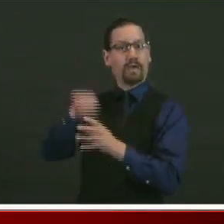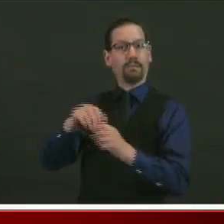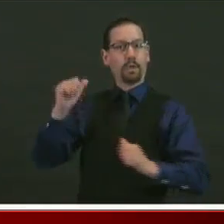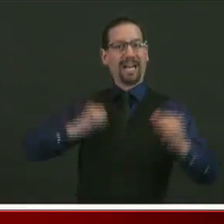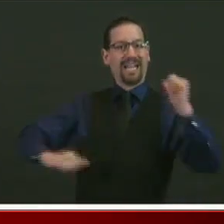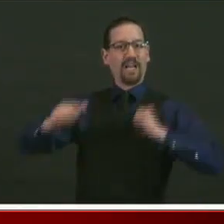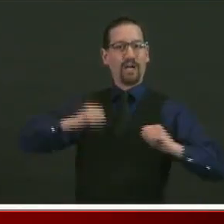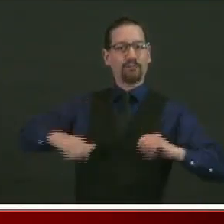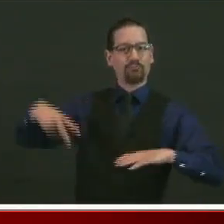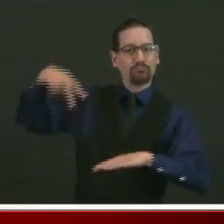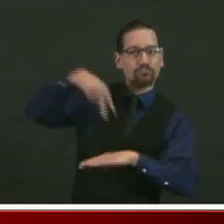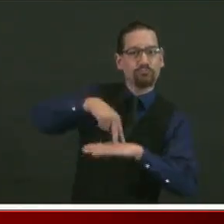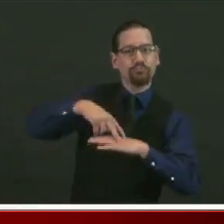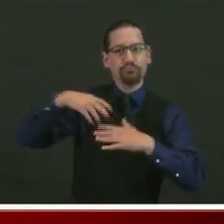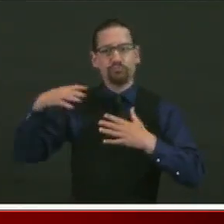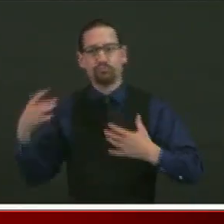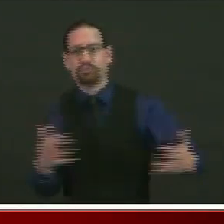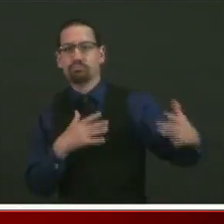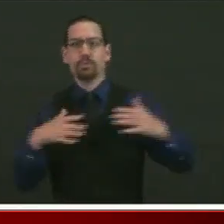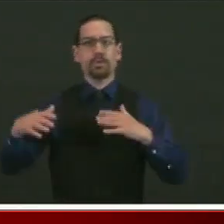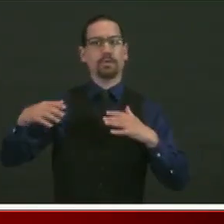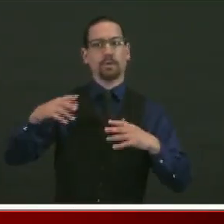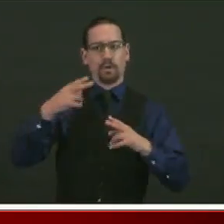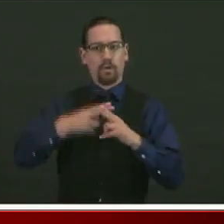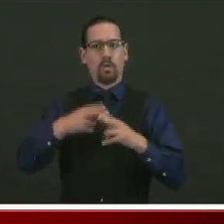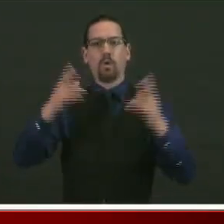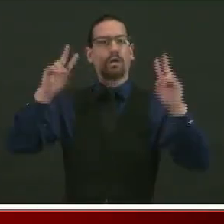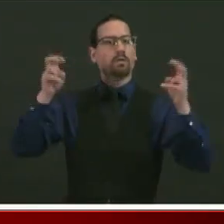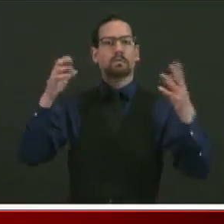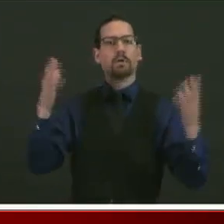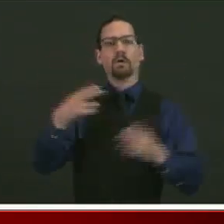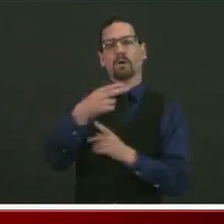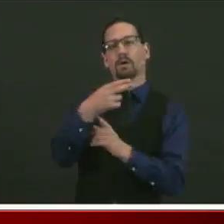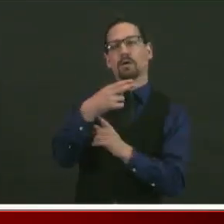DAUGHTER WAS THE ROLE OF "DOLLY"